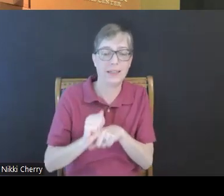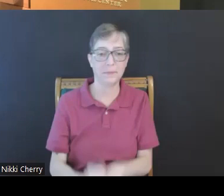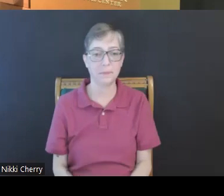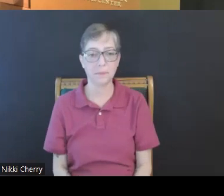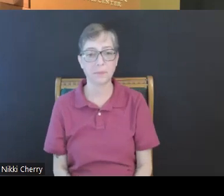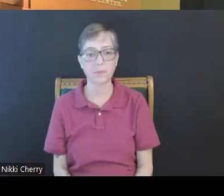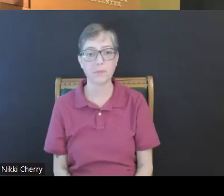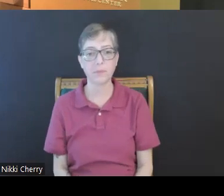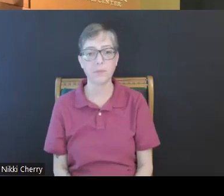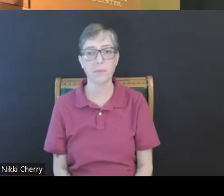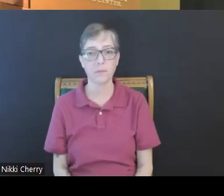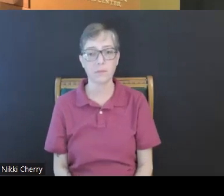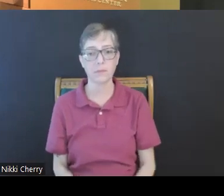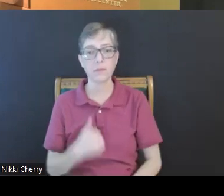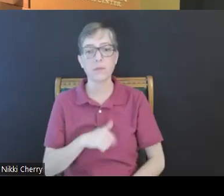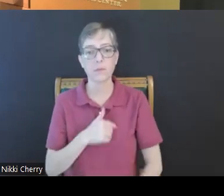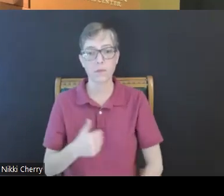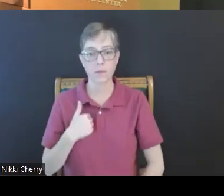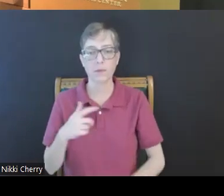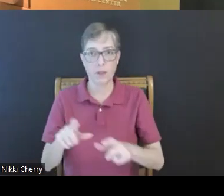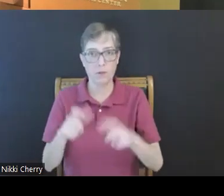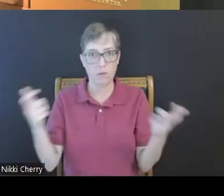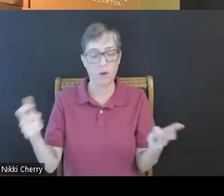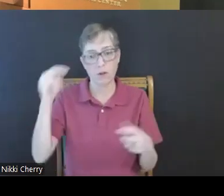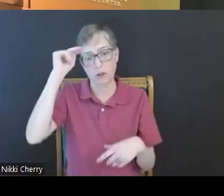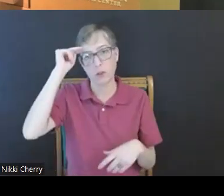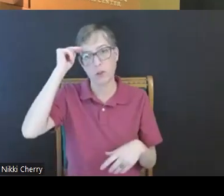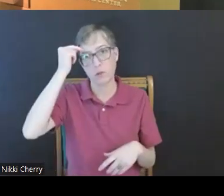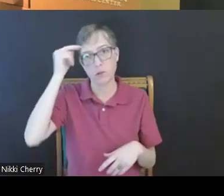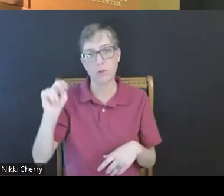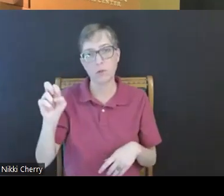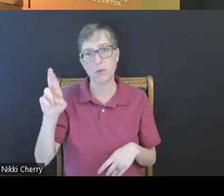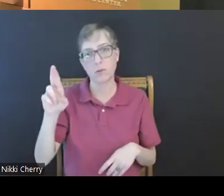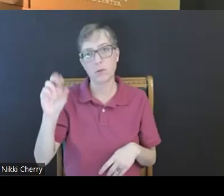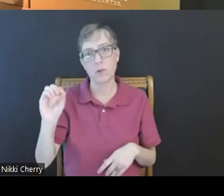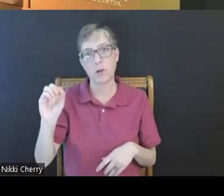have a big neuromodulation program that's part of this program uh and the other thing we run out of